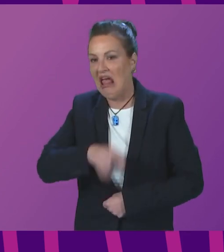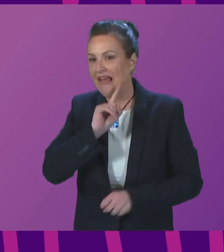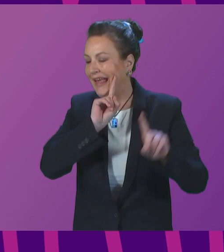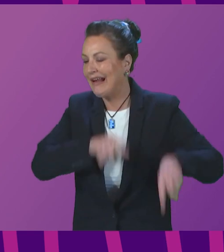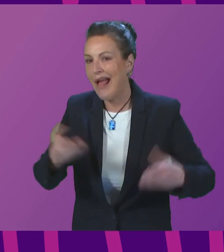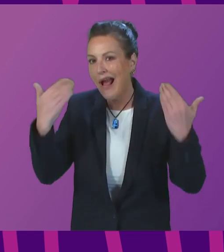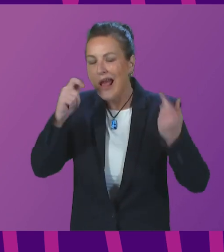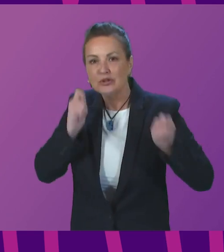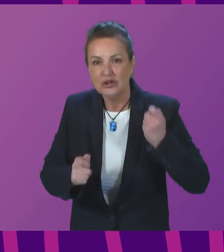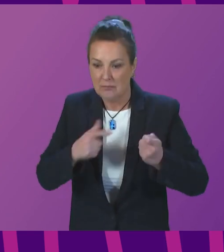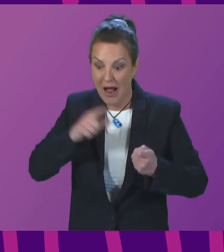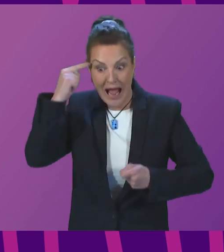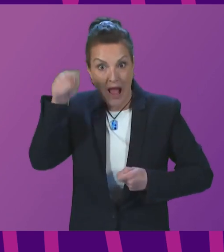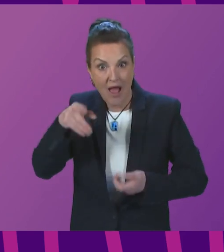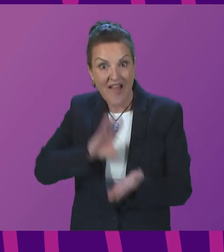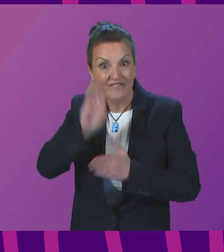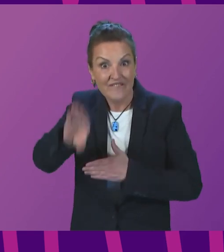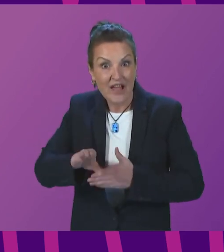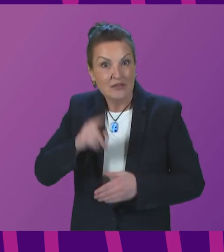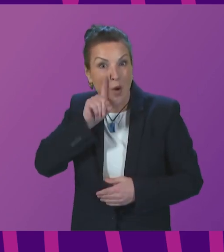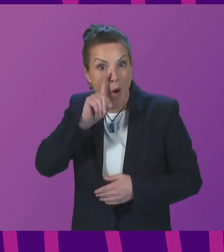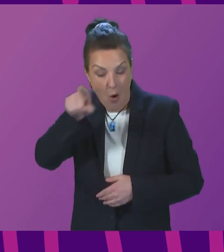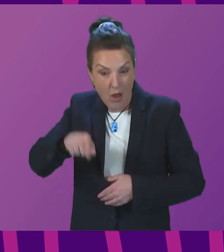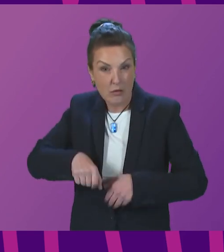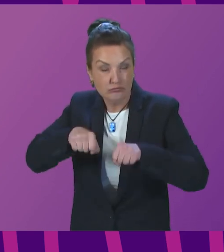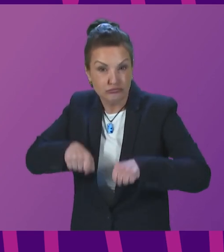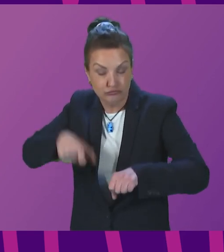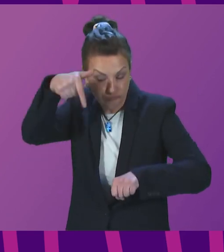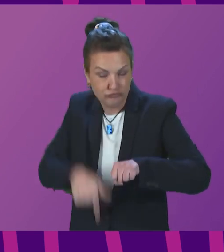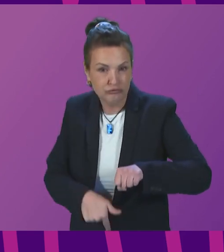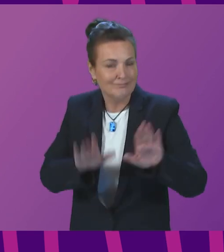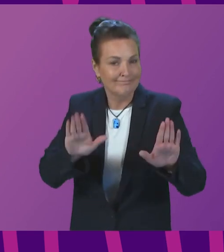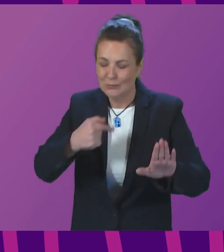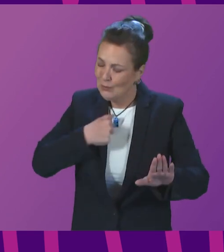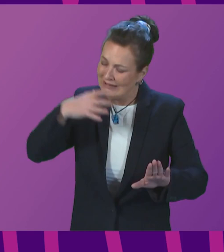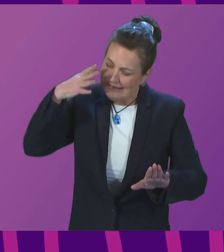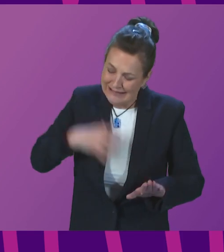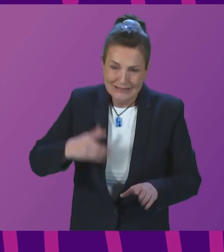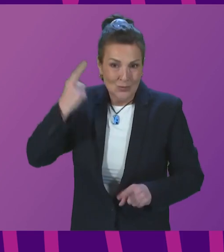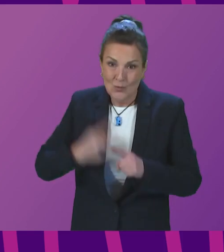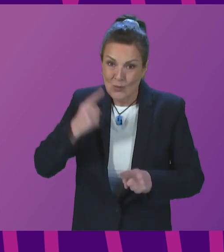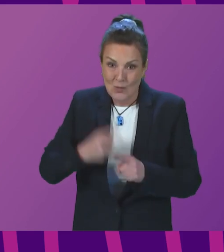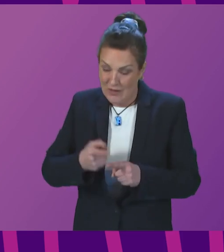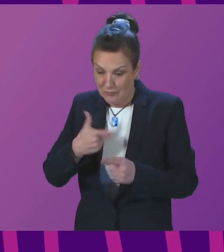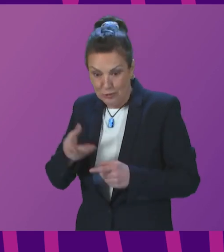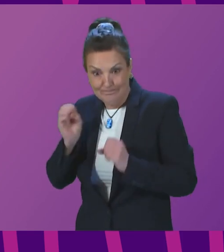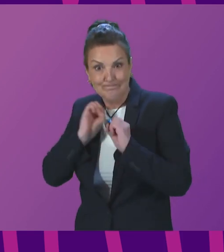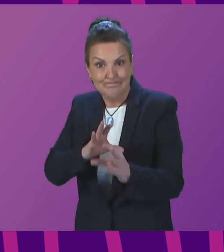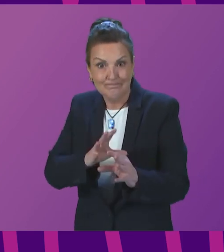A crisis of this nature needs a concerted and holistic response. We must deliver, at scale, measures to help those most in need.